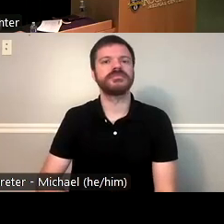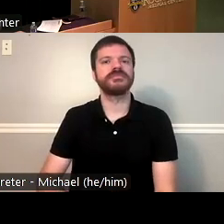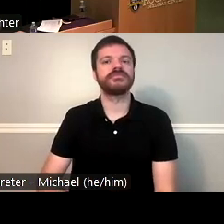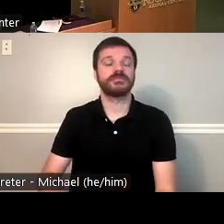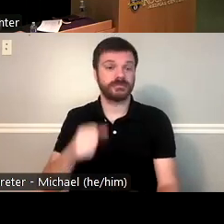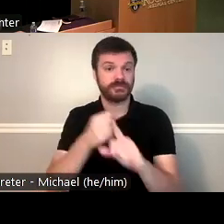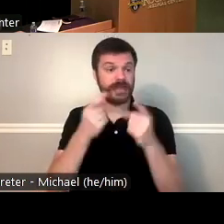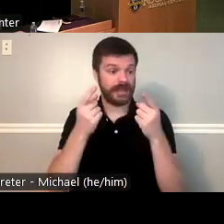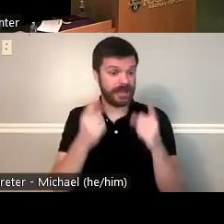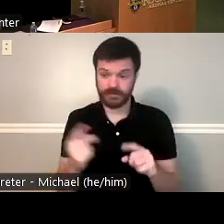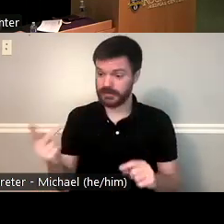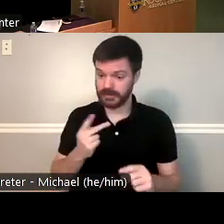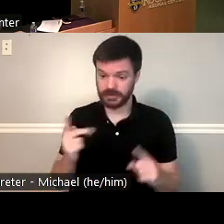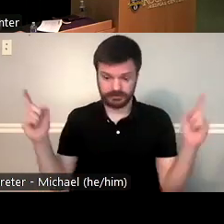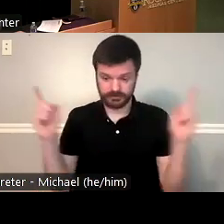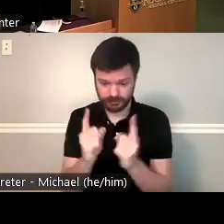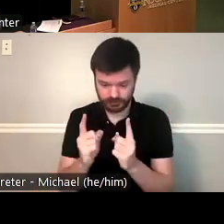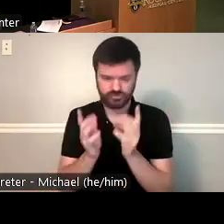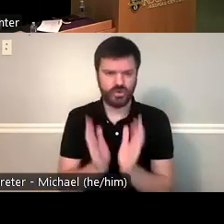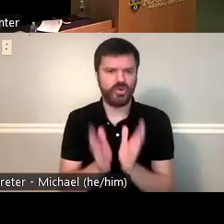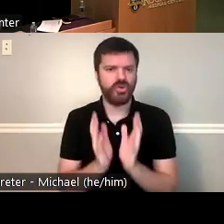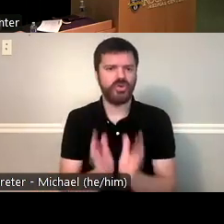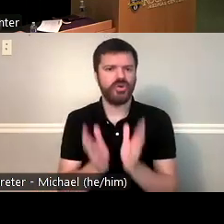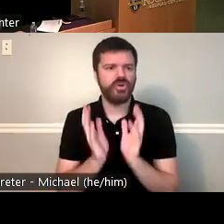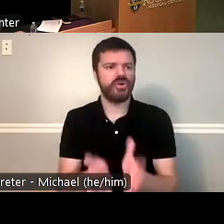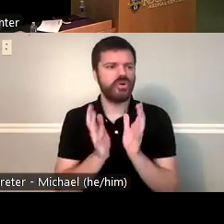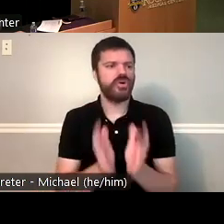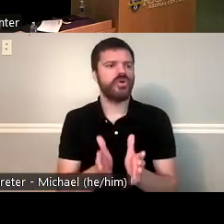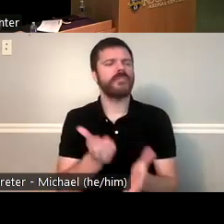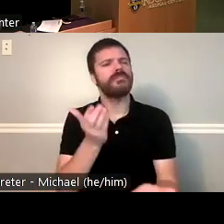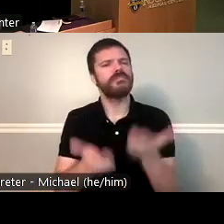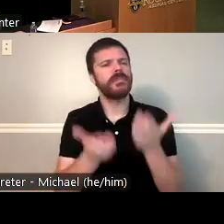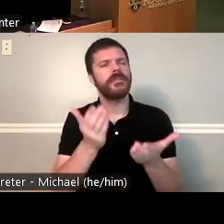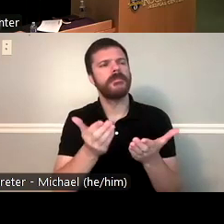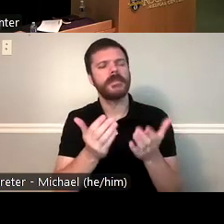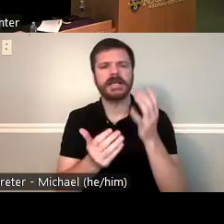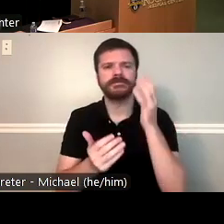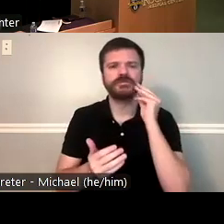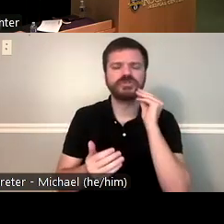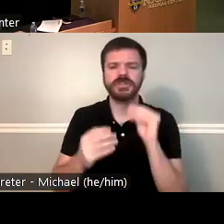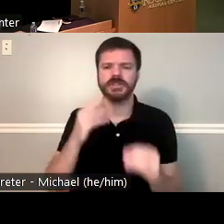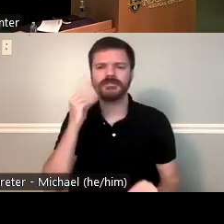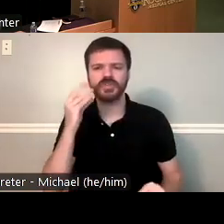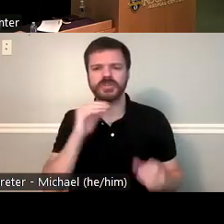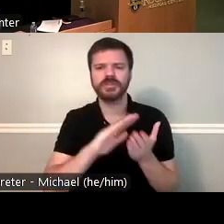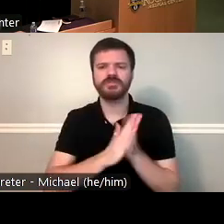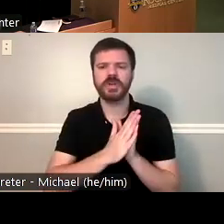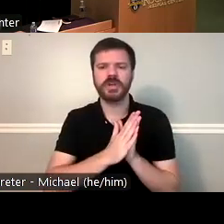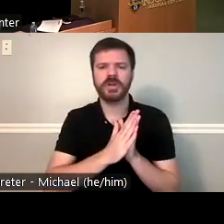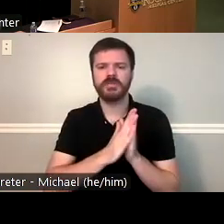started talking and maybe that those experiences hyp our awareness to grief and loss so that when